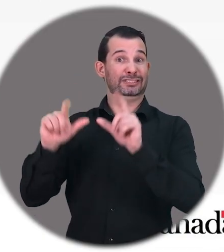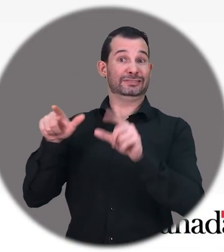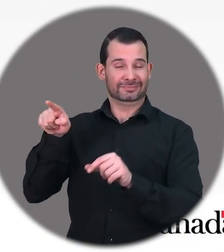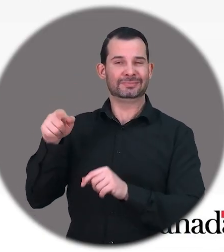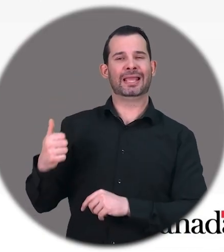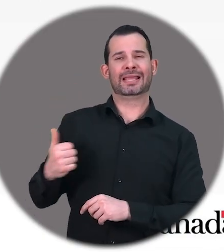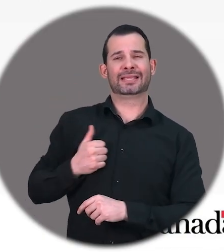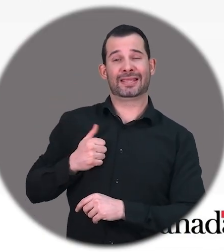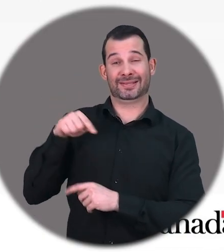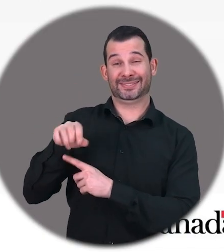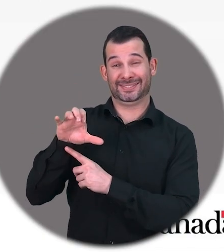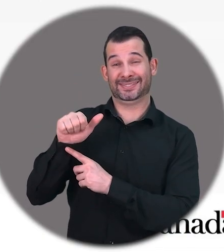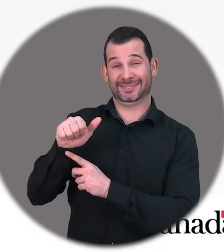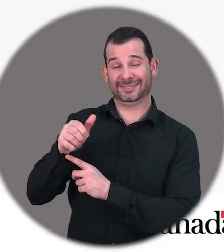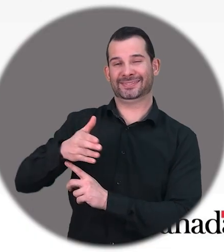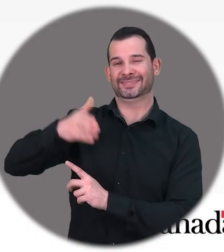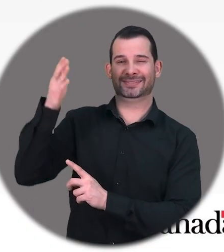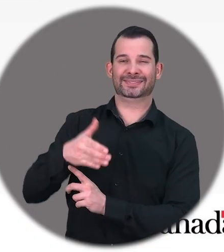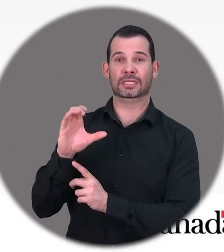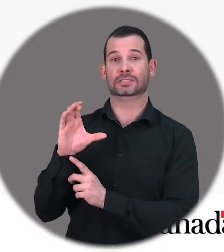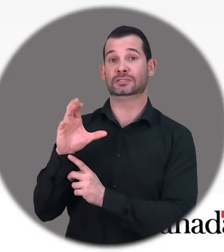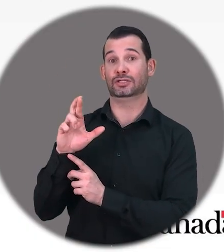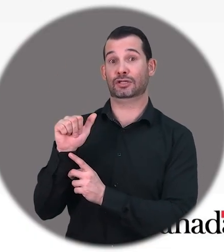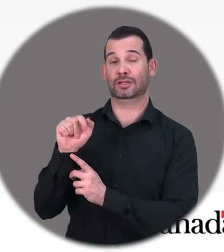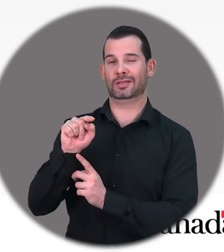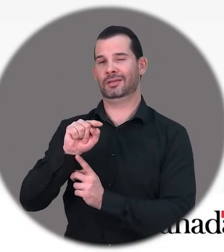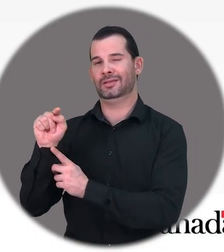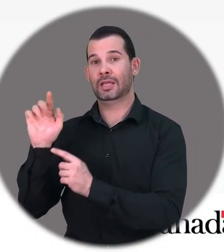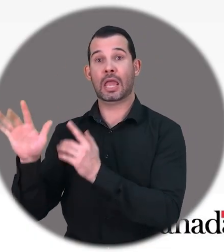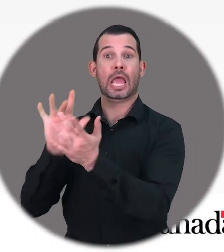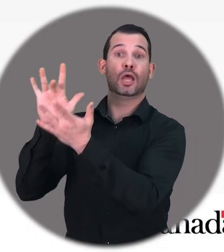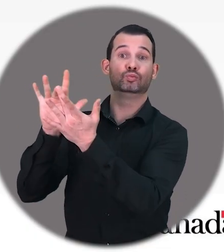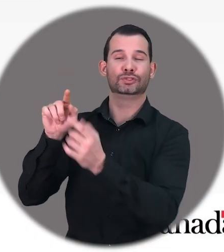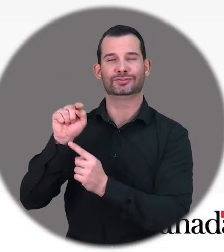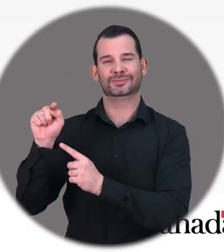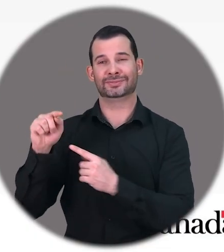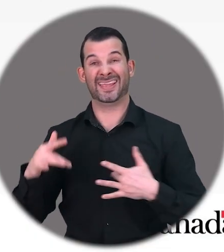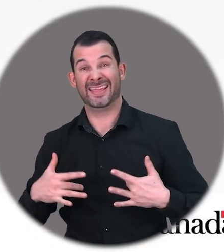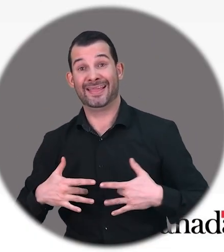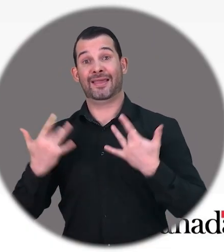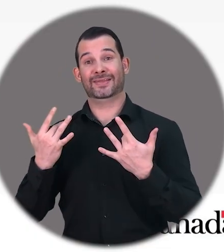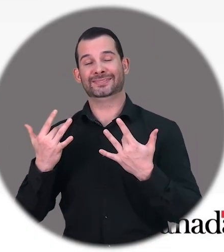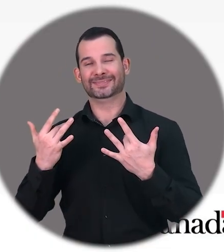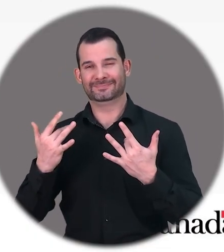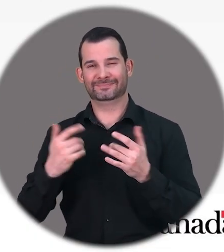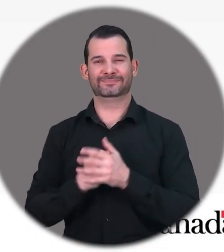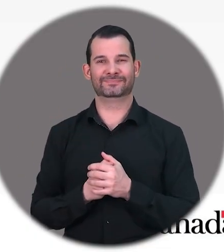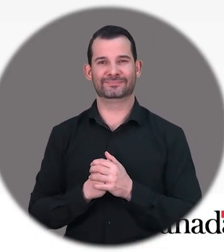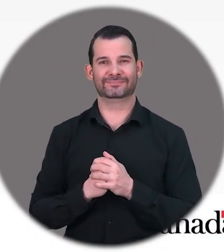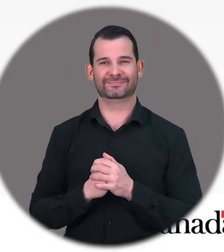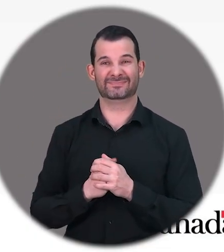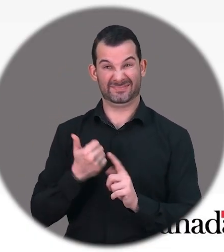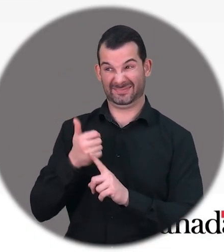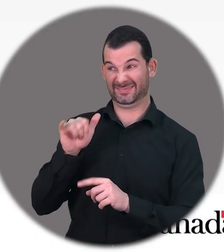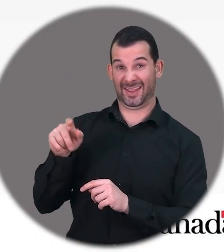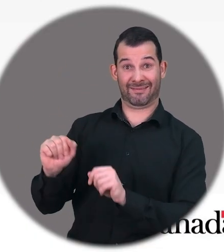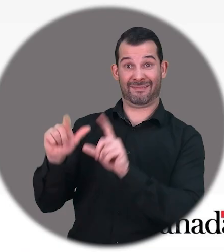at canada.ca/cra-outreach-events